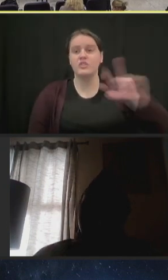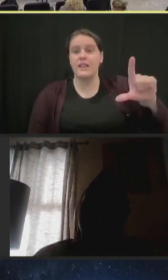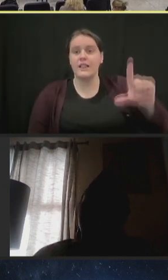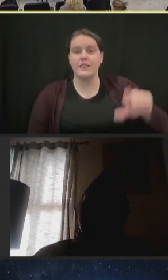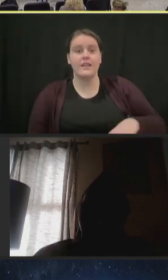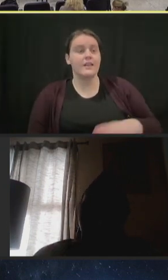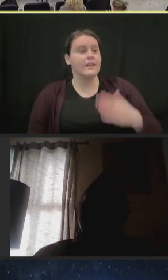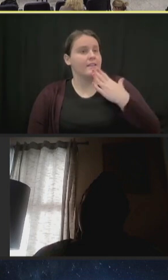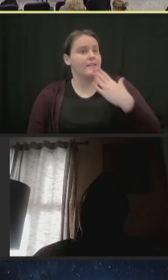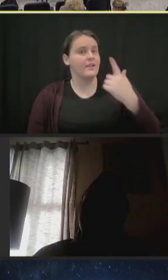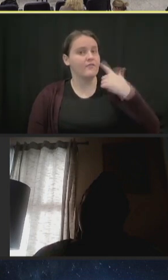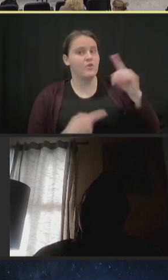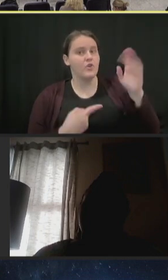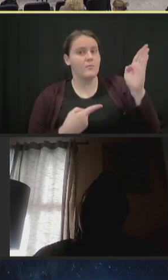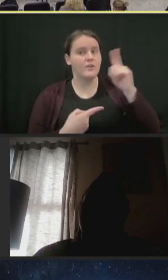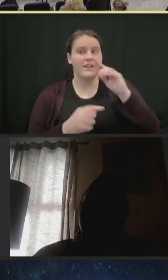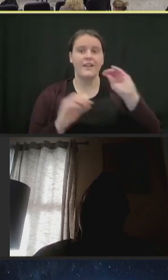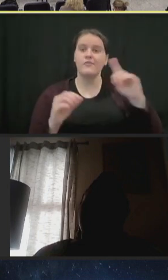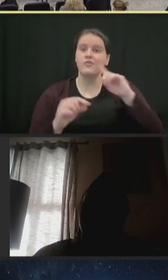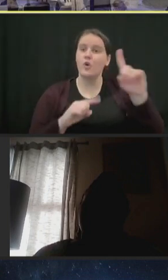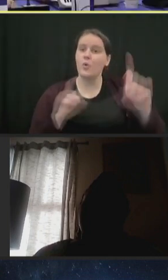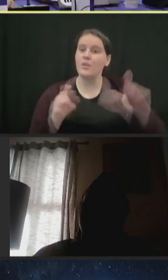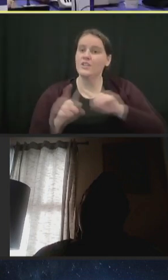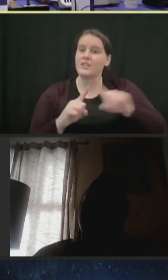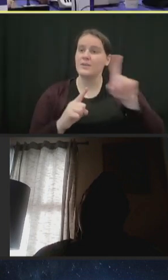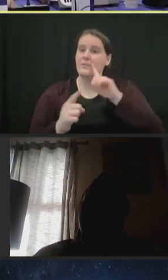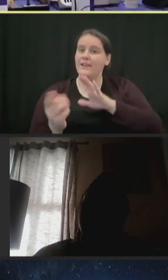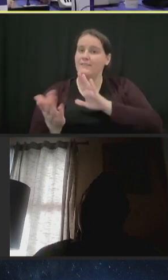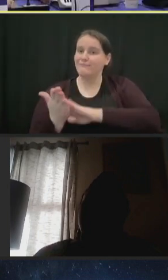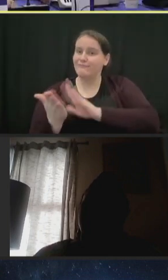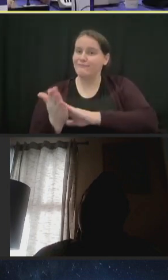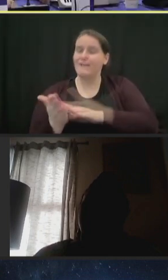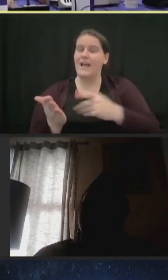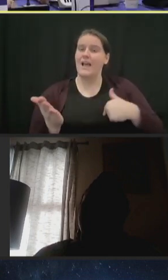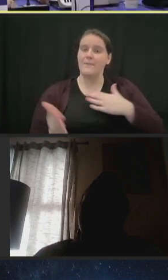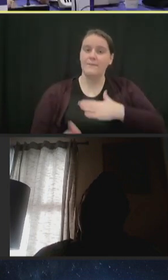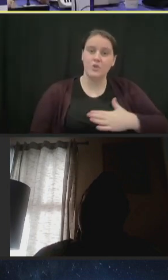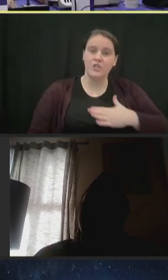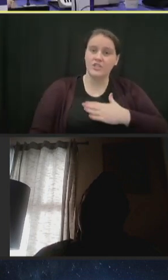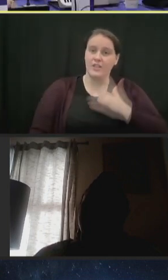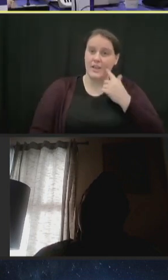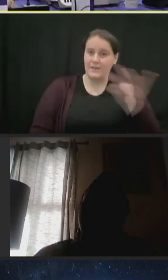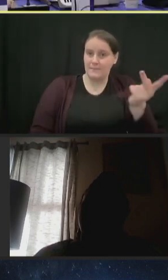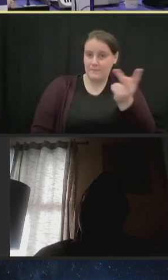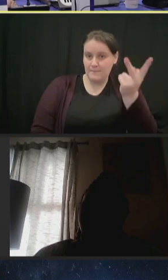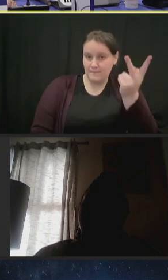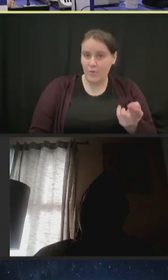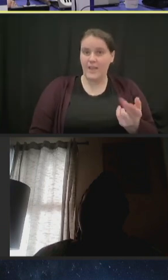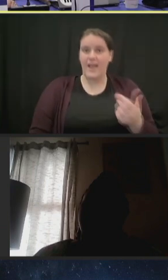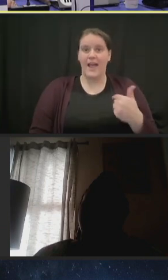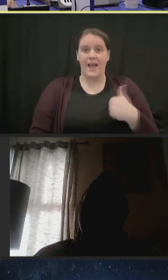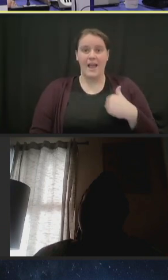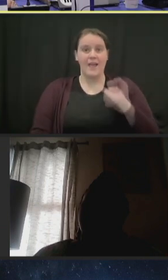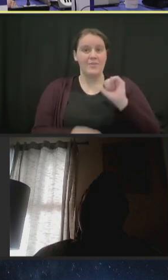just an affirmation. I appreciate both of you. I just happened to work in Texas,